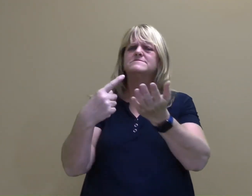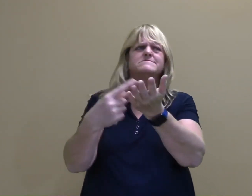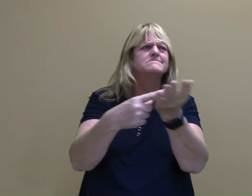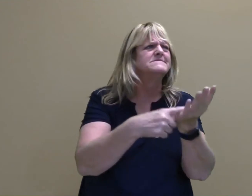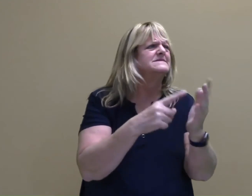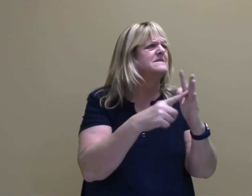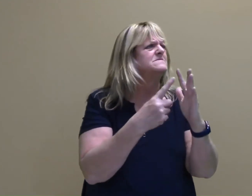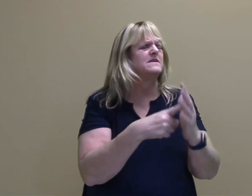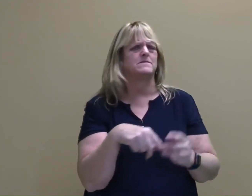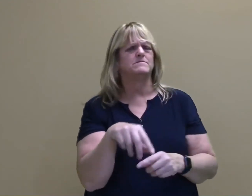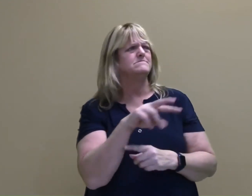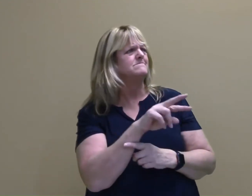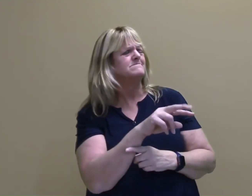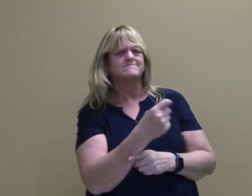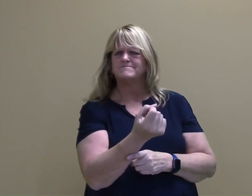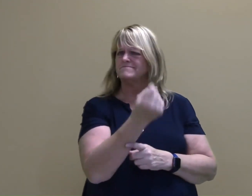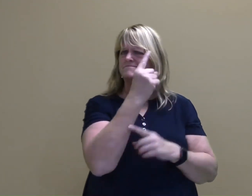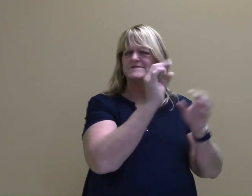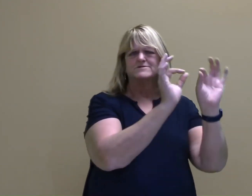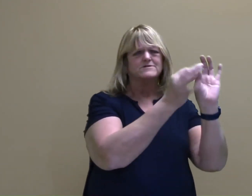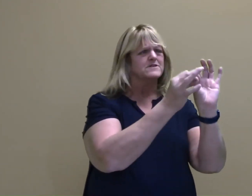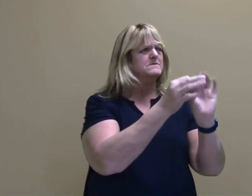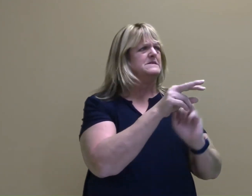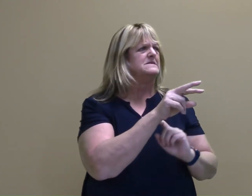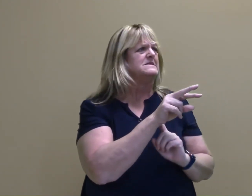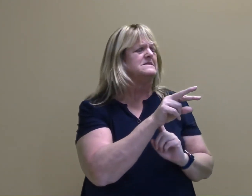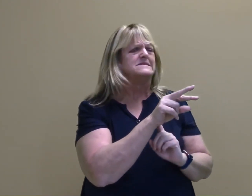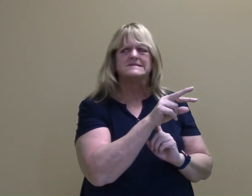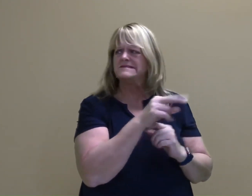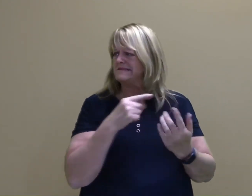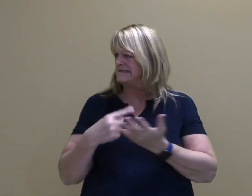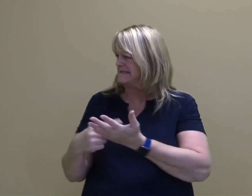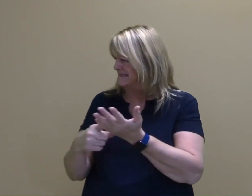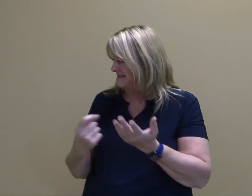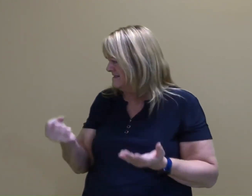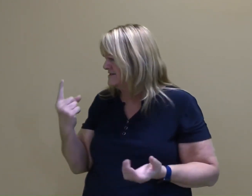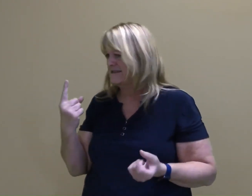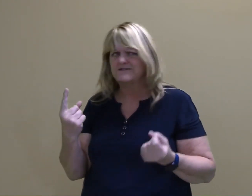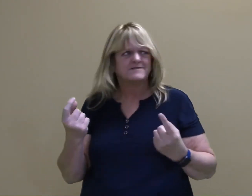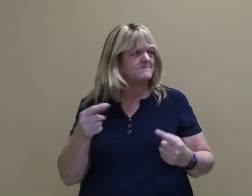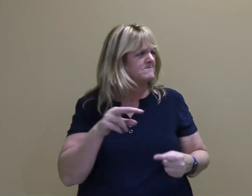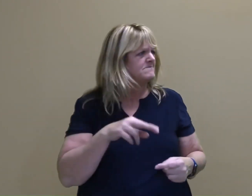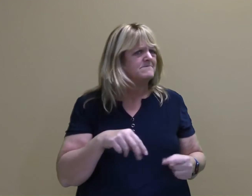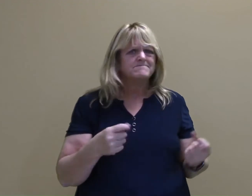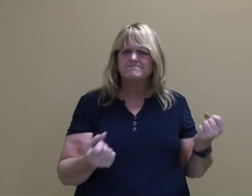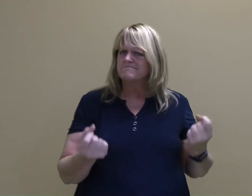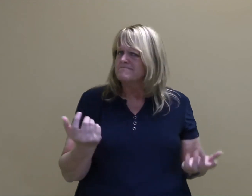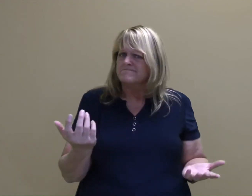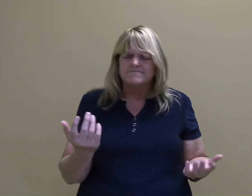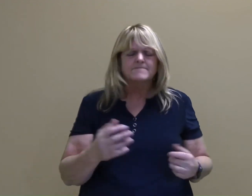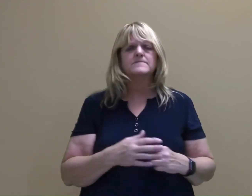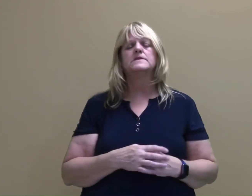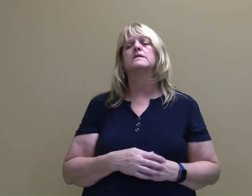We often check amongst ourselves to get clarification of what the interpreters had signed.